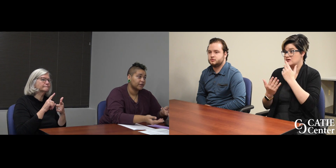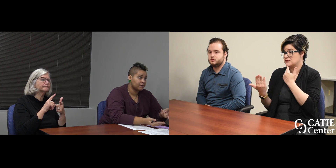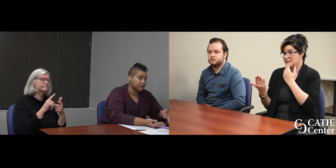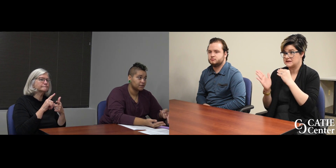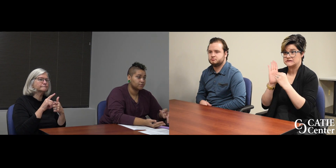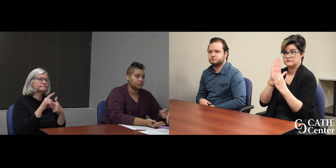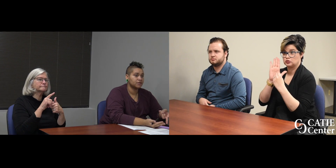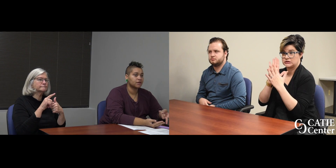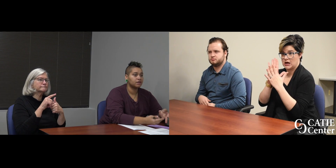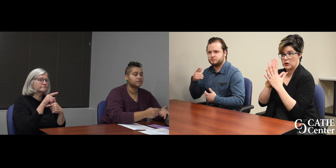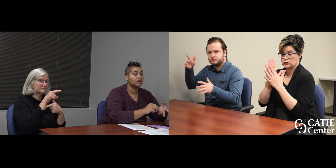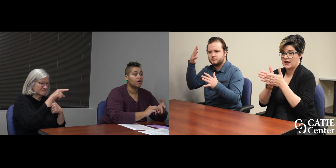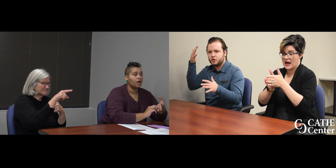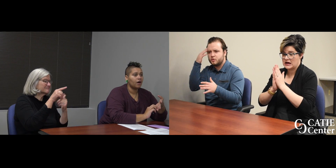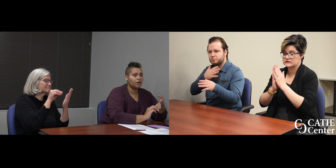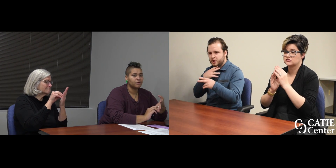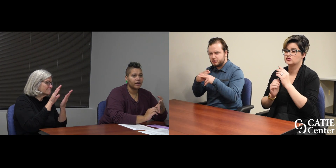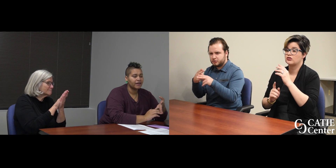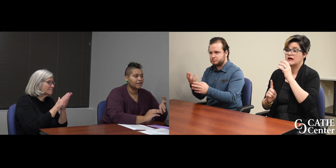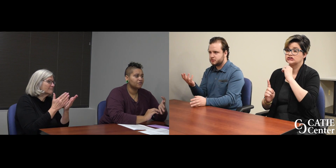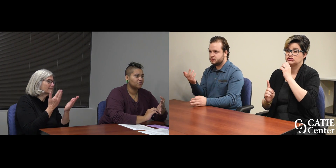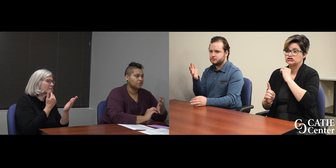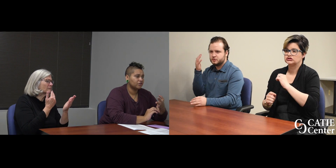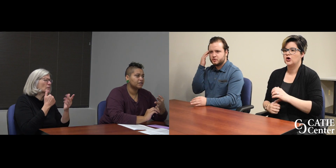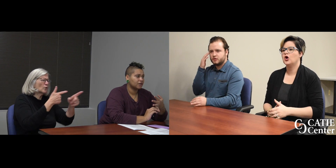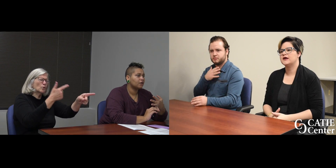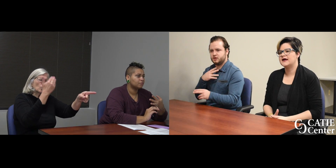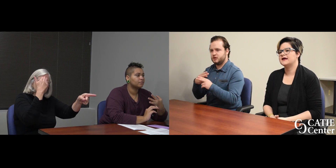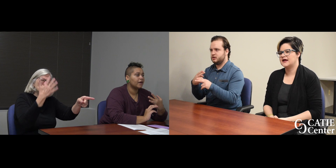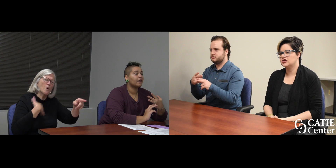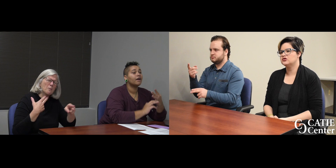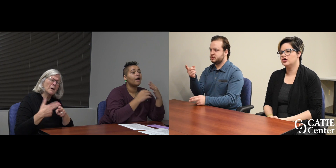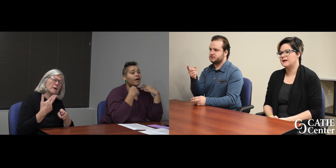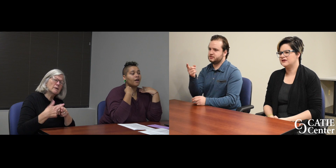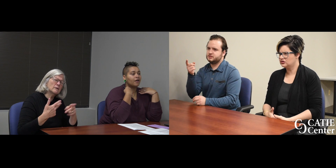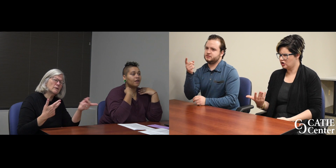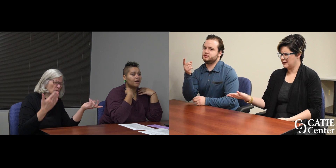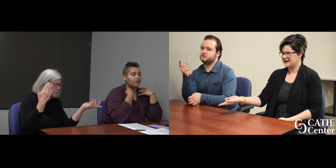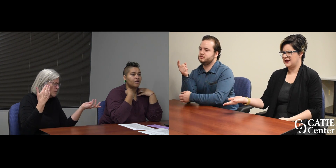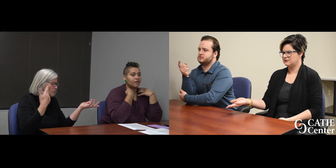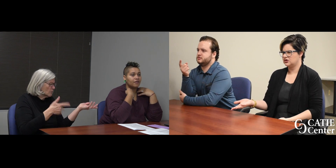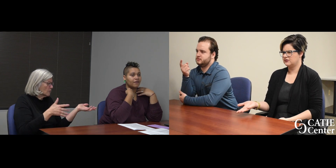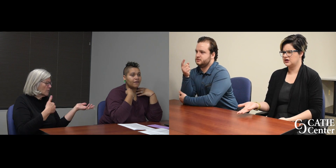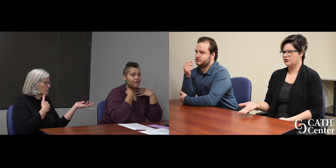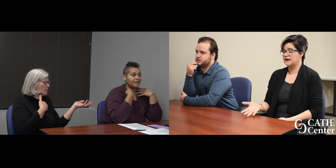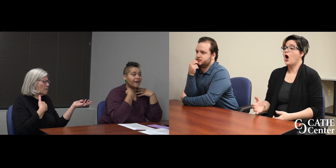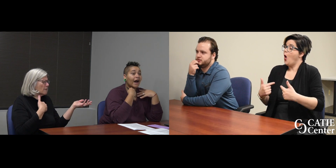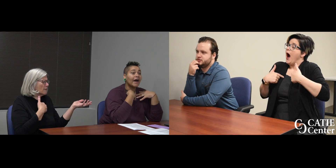like your diabetes which we discussed, your age, your income. Yeah. I: Oh, yeah, yeah, yeah. You know my name.